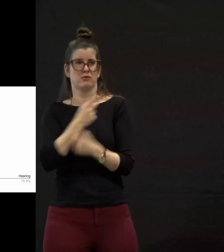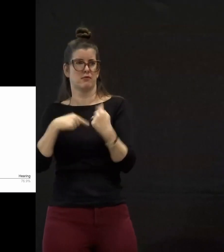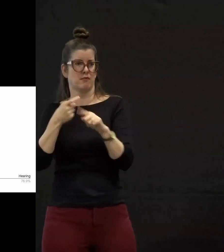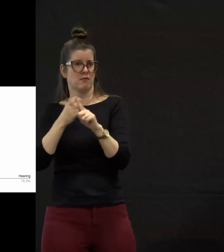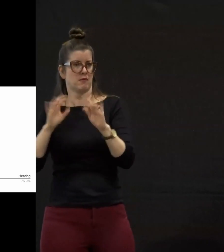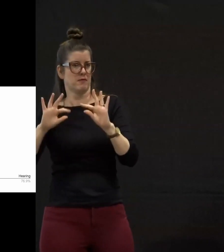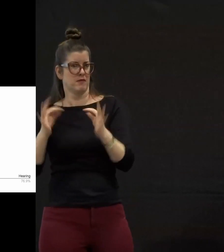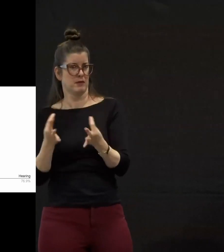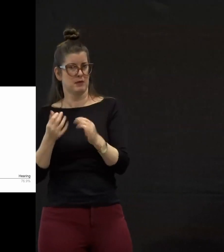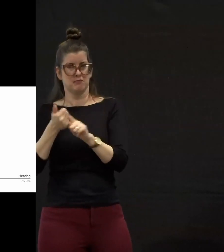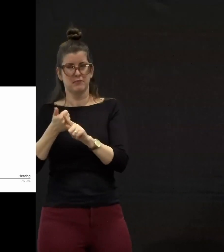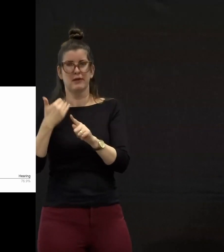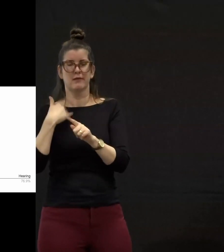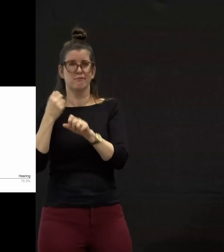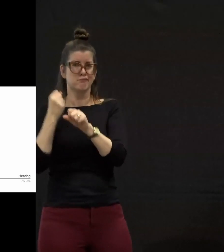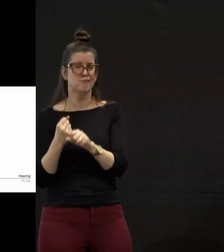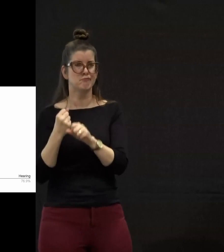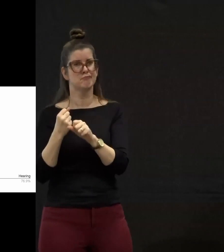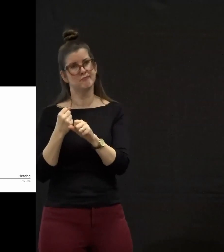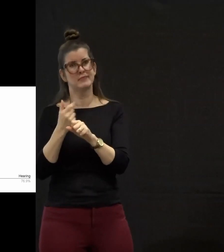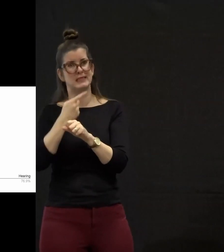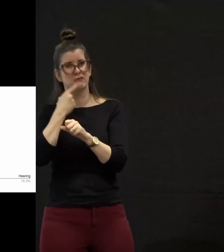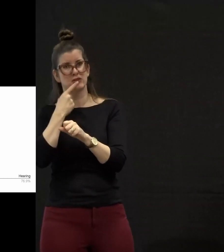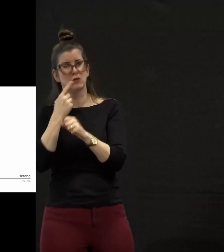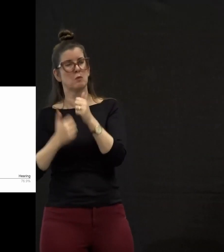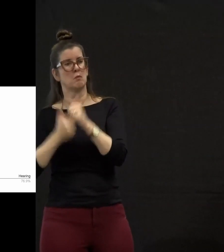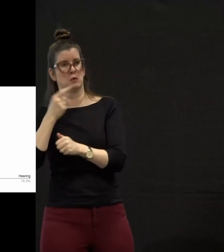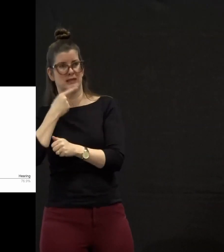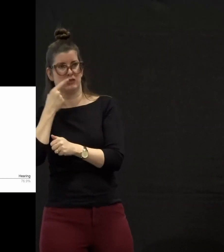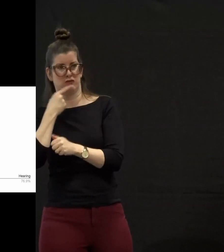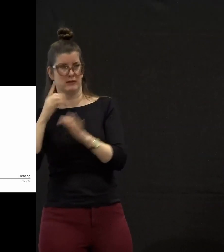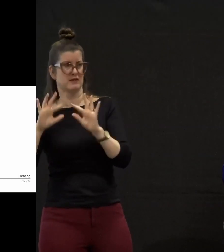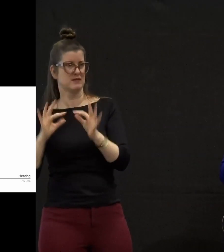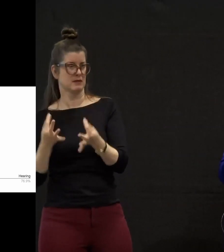with predominantly or exclusively hearing family members.